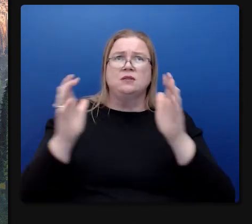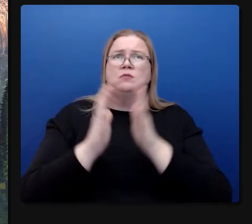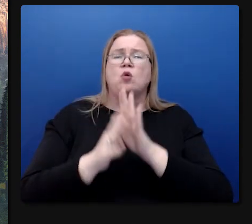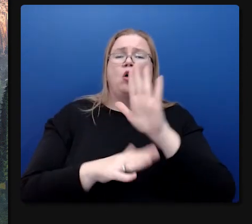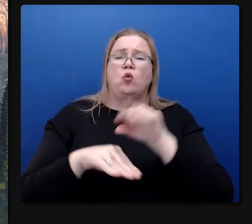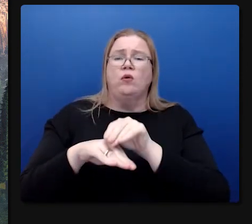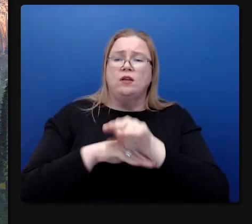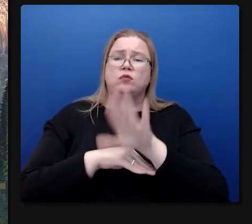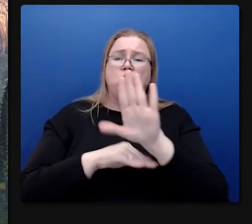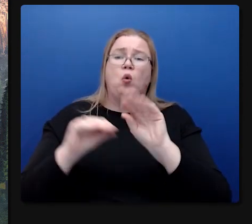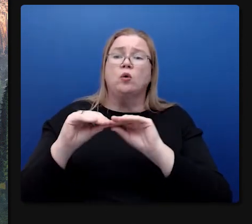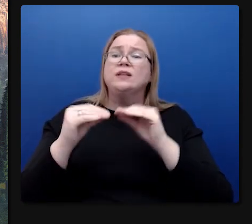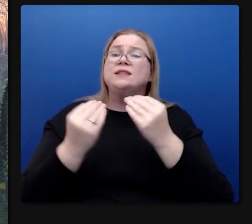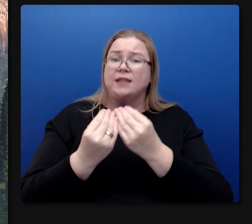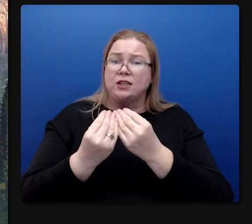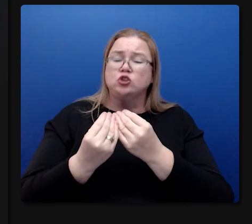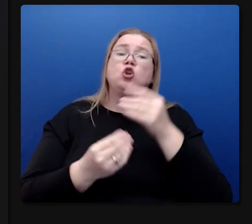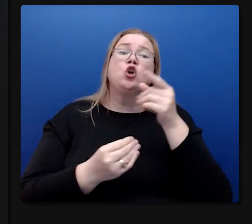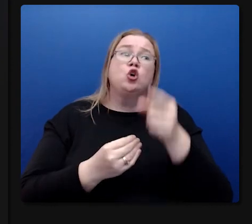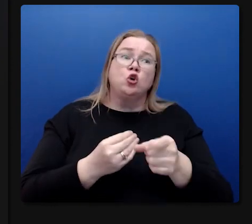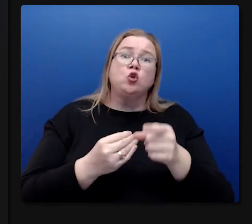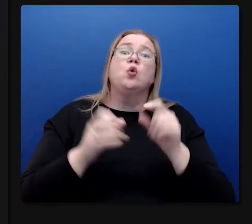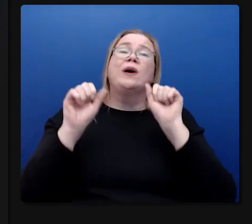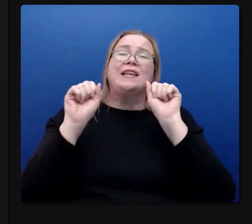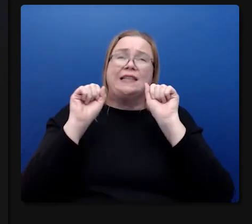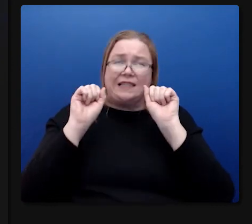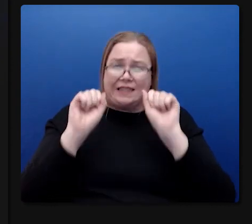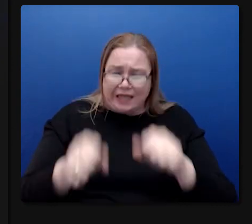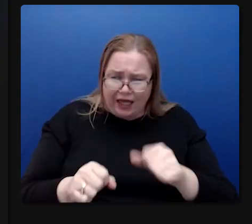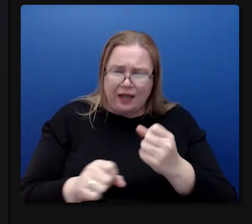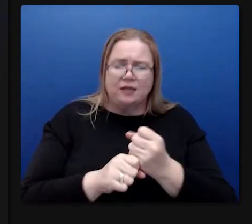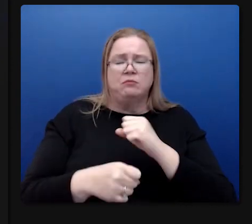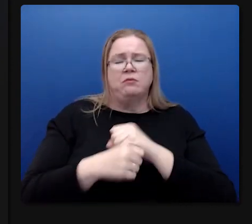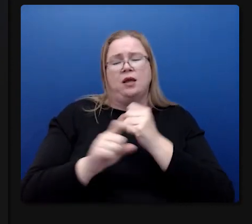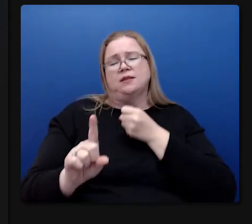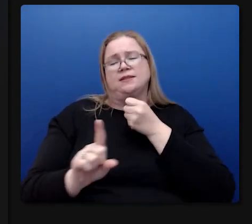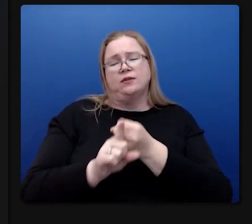your influence in your organization, you can absolutely make a difference.